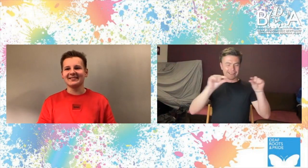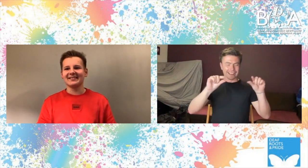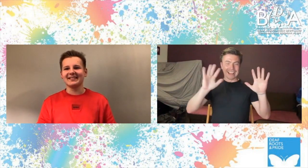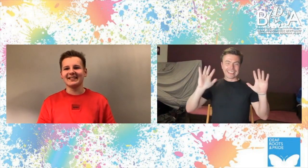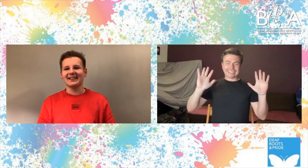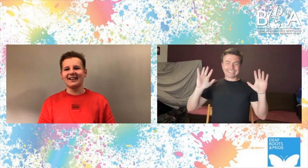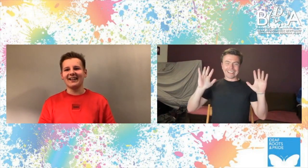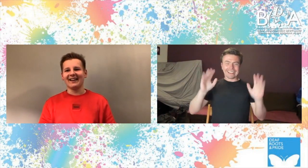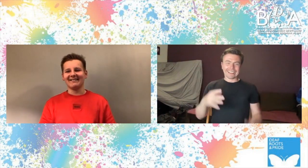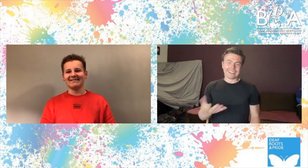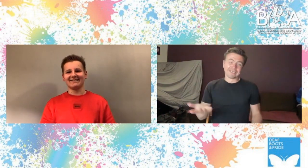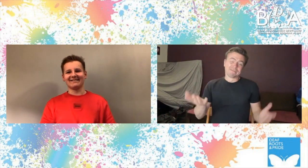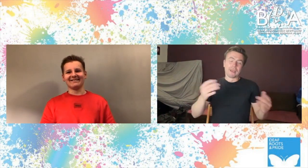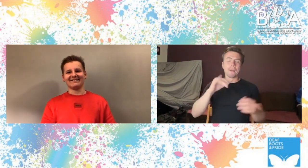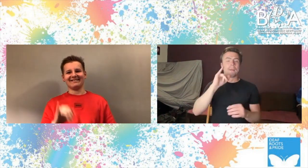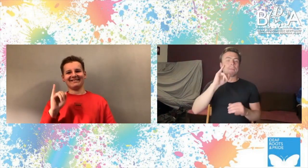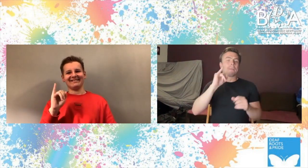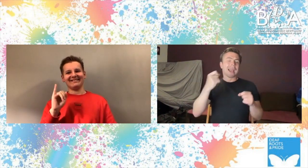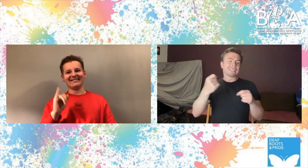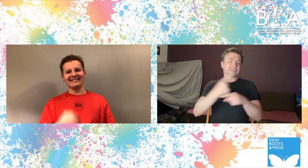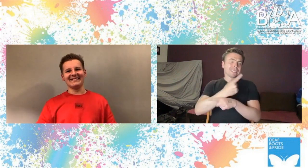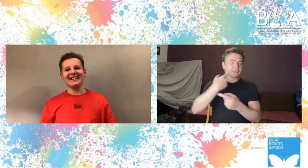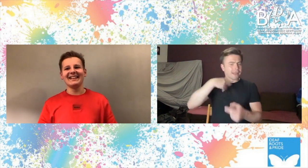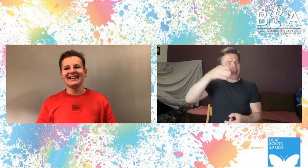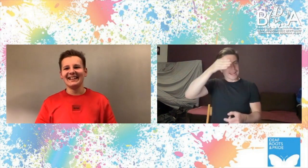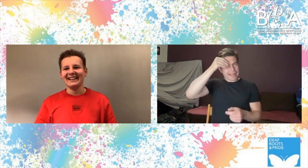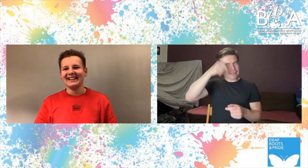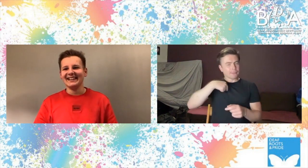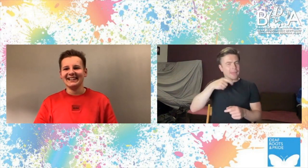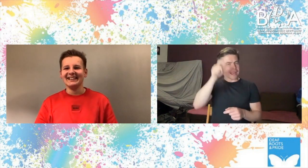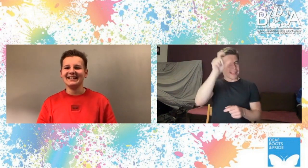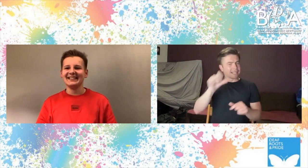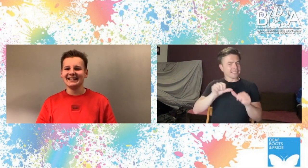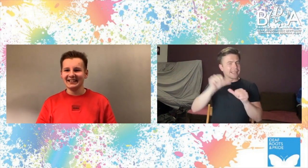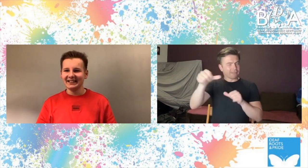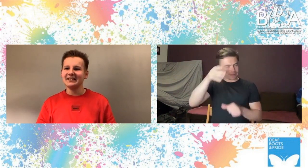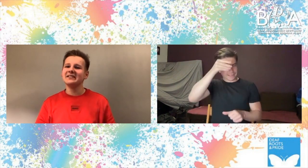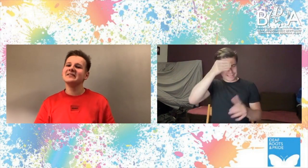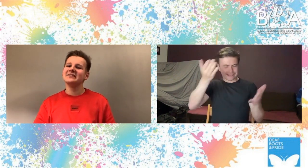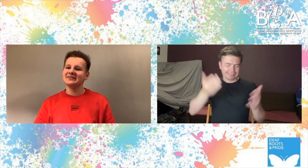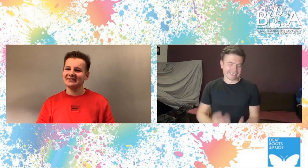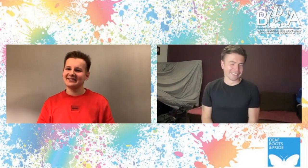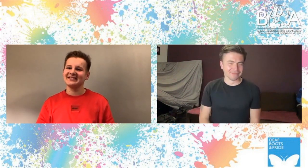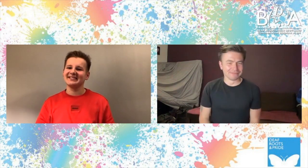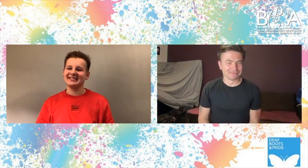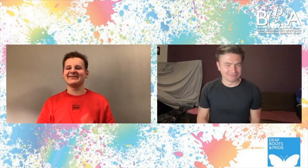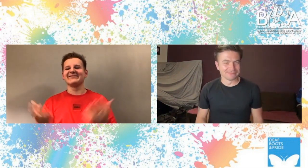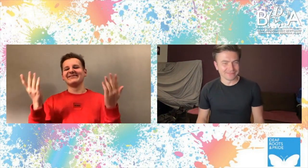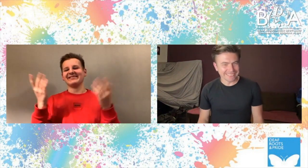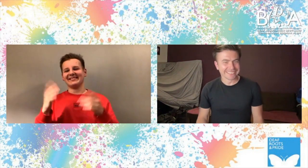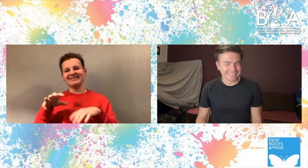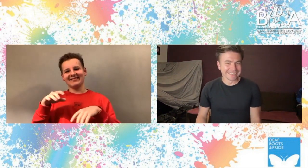forgotten to tick that last box at the bottom of the list - camera. But you learn from your mistakes, right? I won’t do it again.